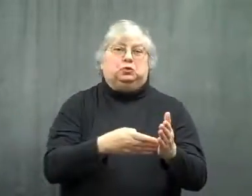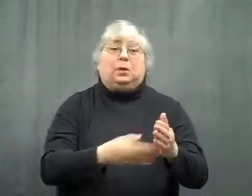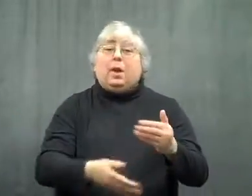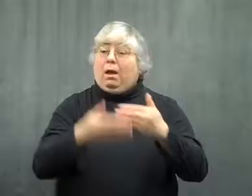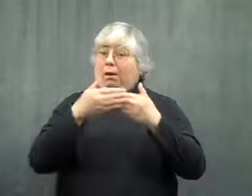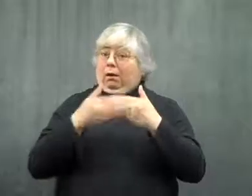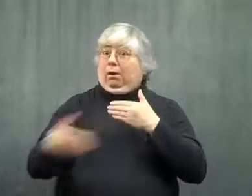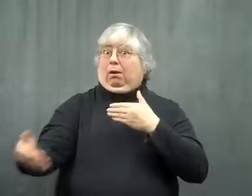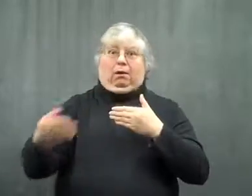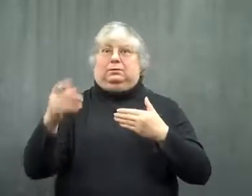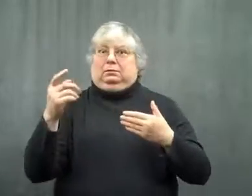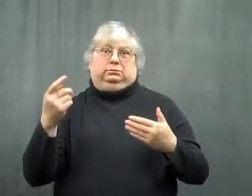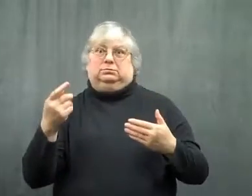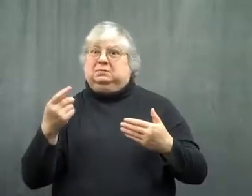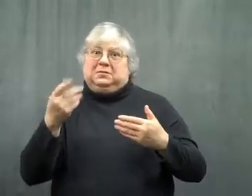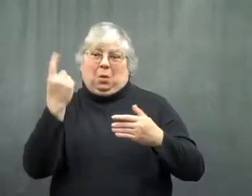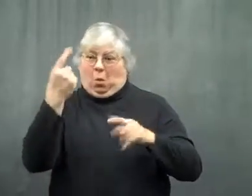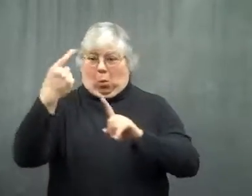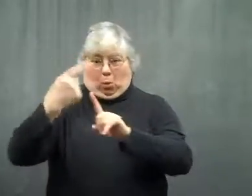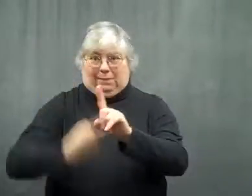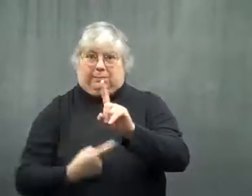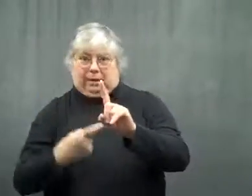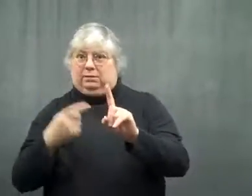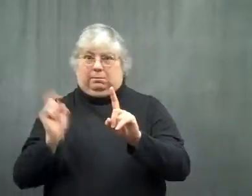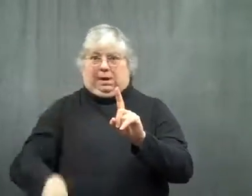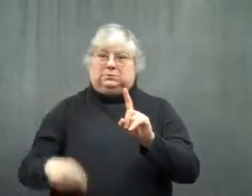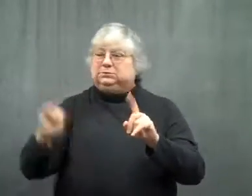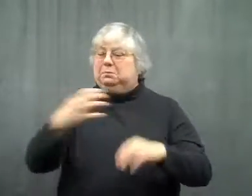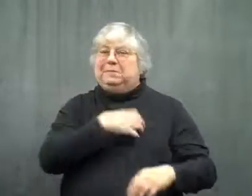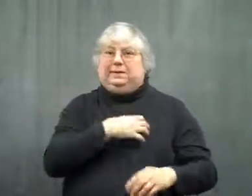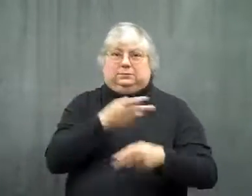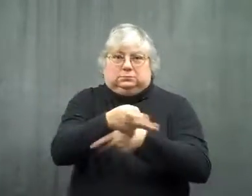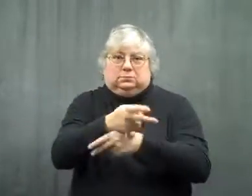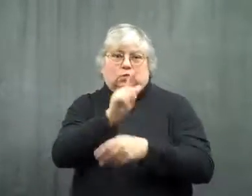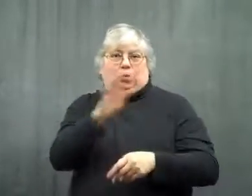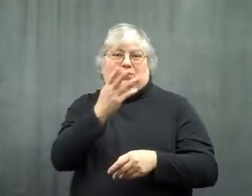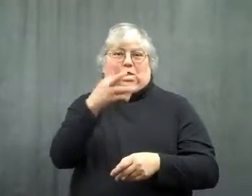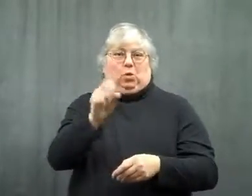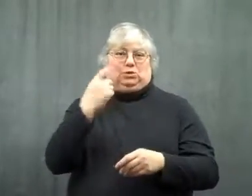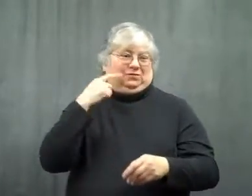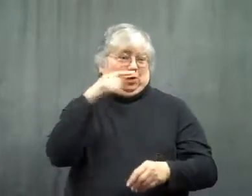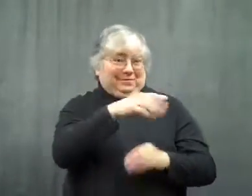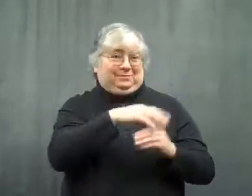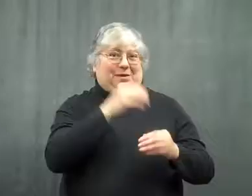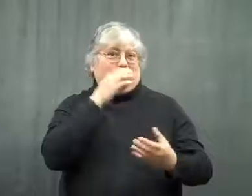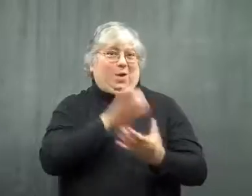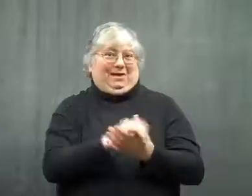For a month afterwards, the Judge and his wife had 24 hour police protection